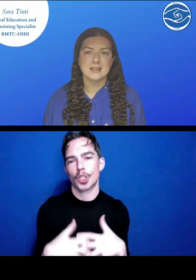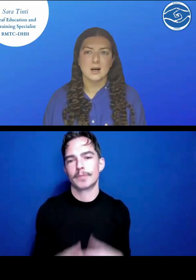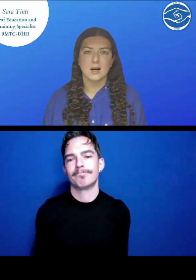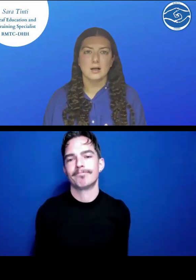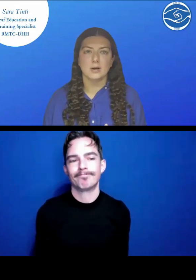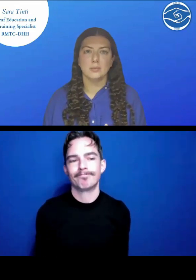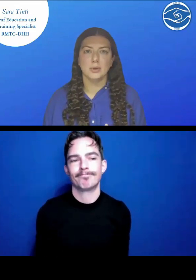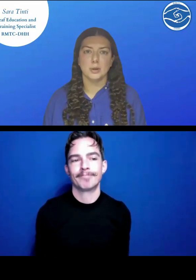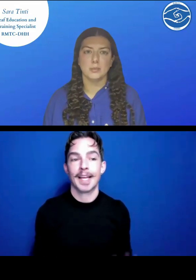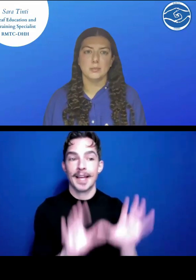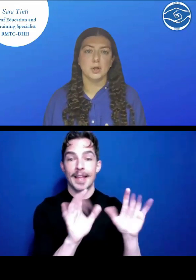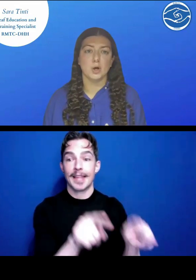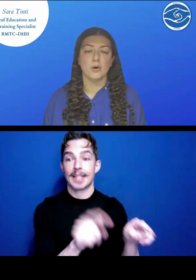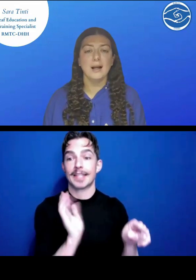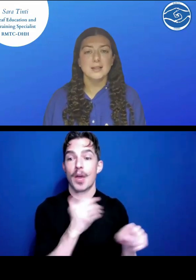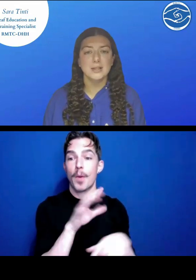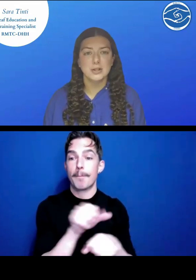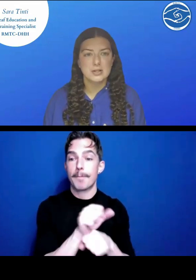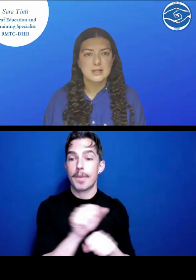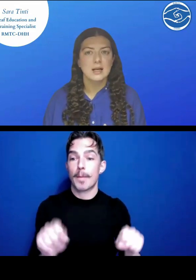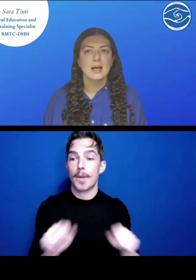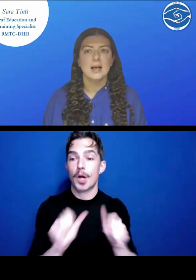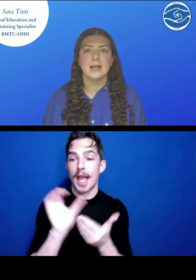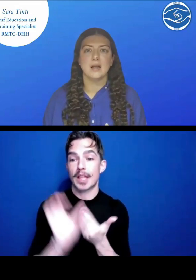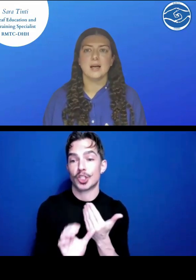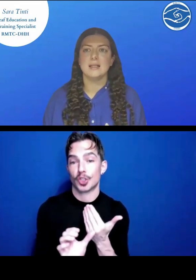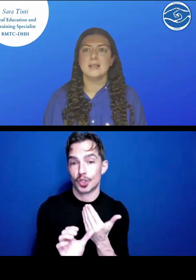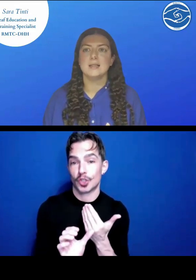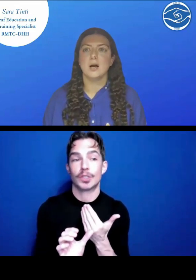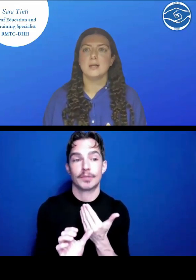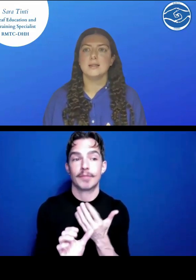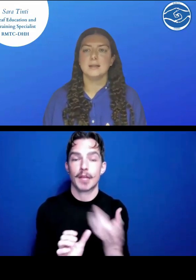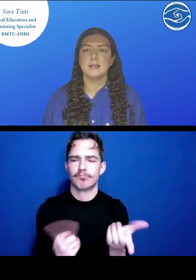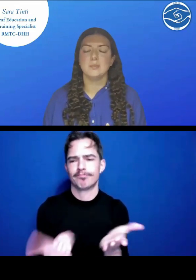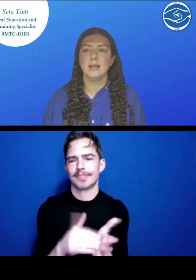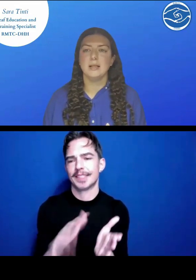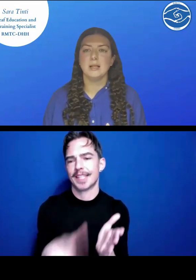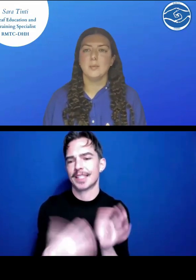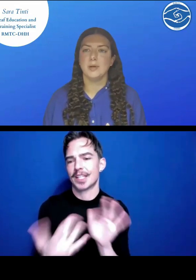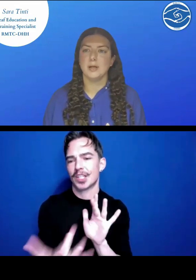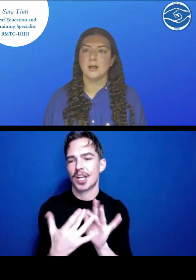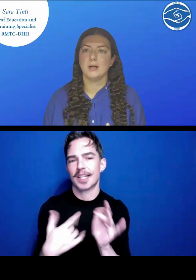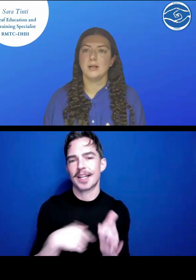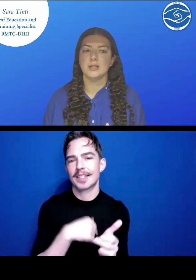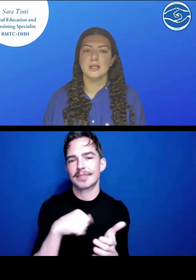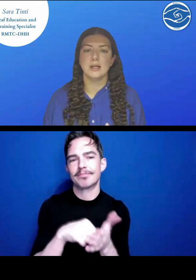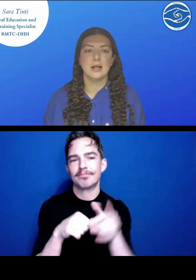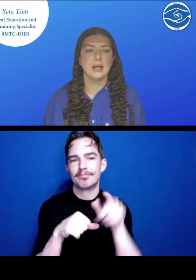this is our book bookable calendars. And again, that is this contact us button up here. Just click